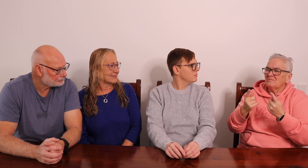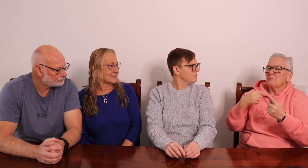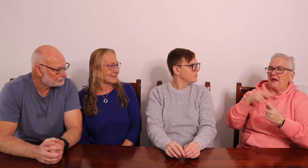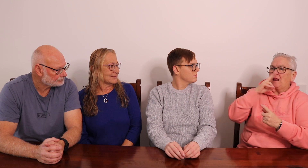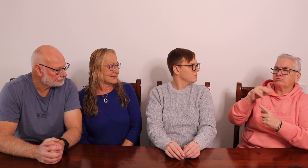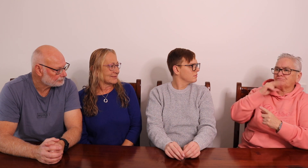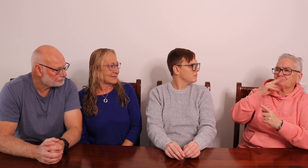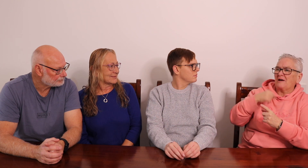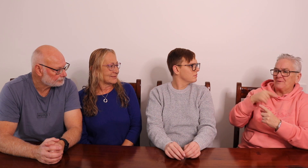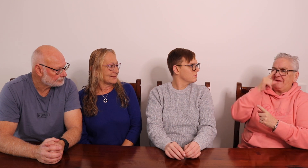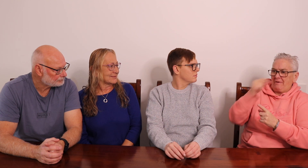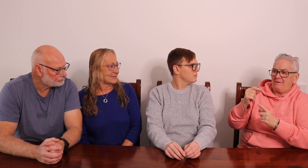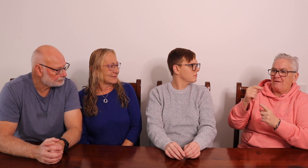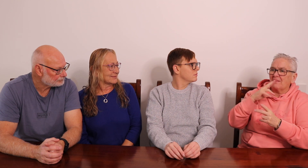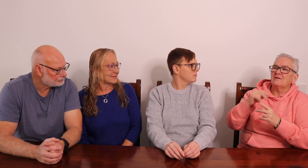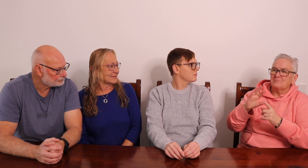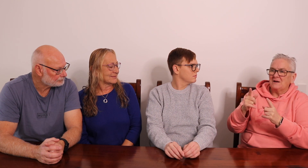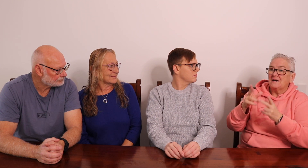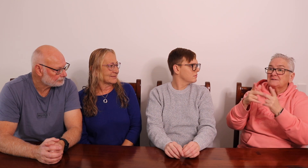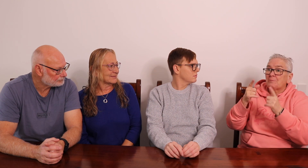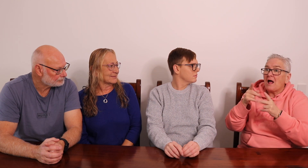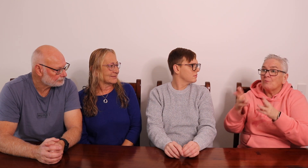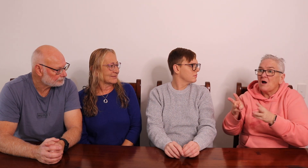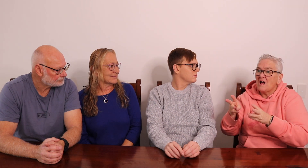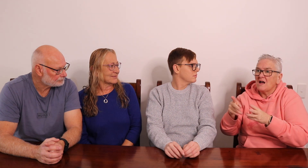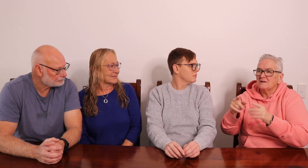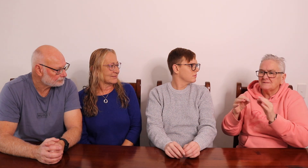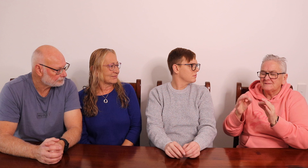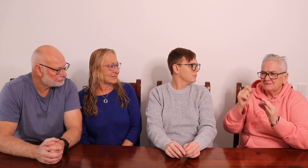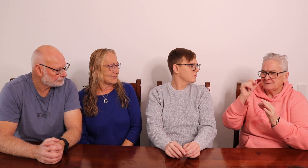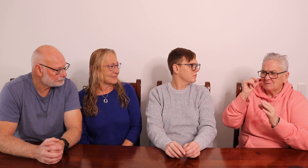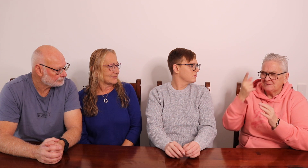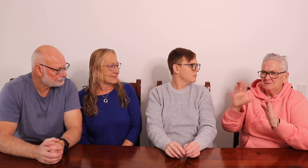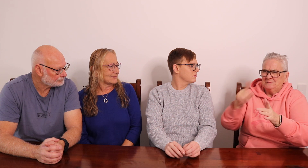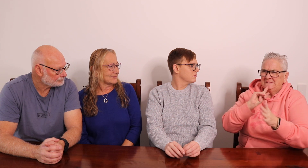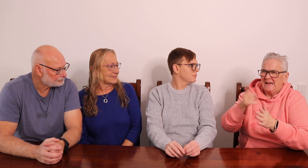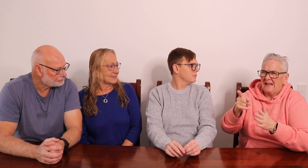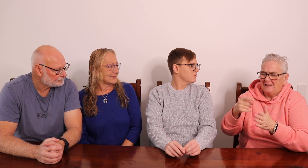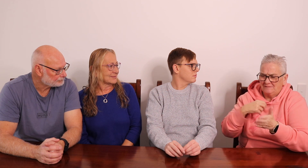I can speak but sometimes I do not understand them and I had to ask them what they're saying on repeat.